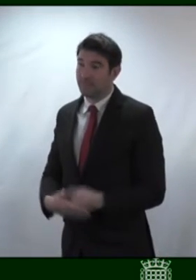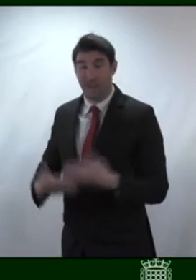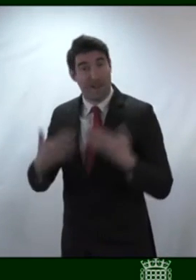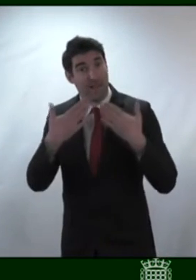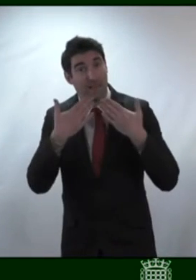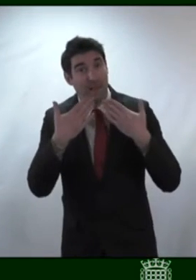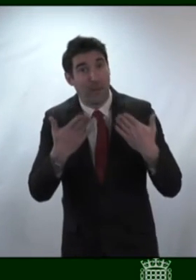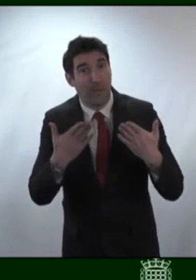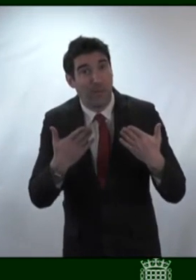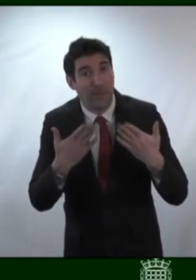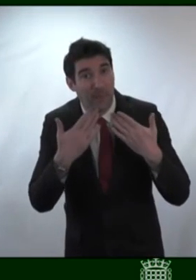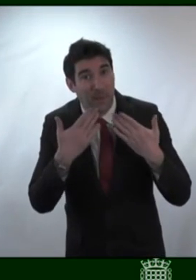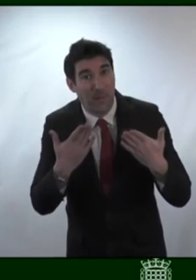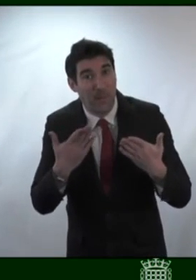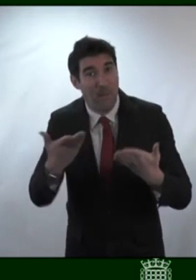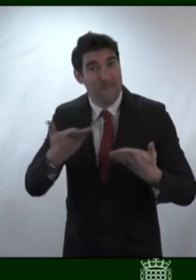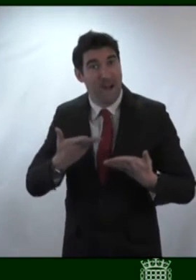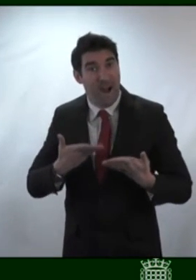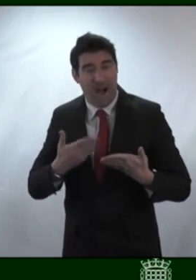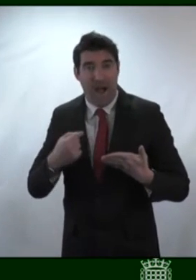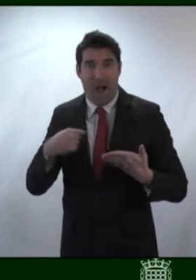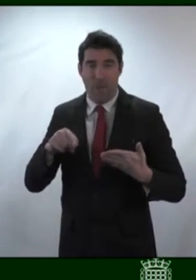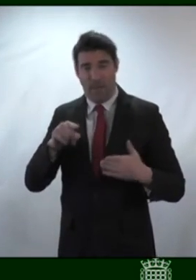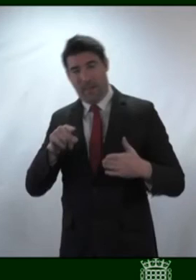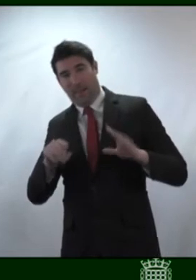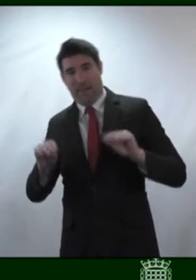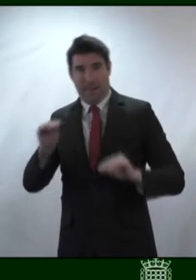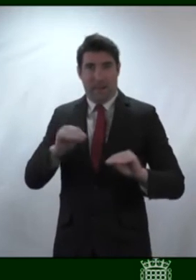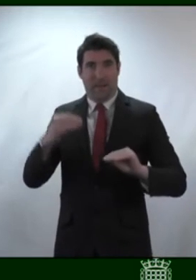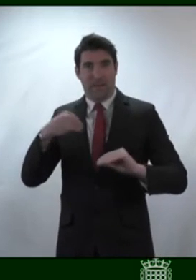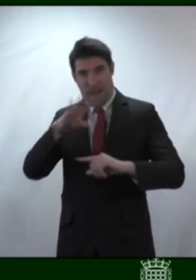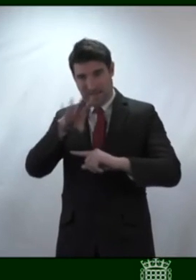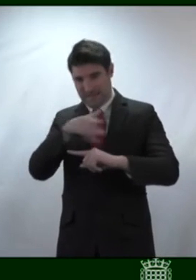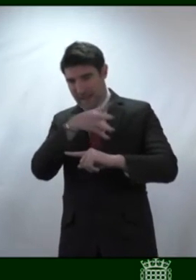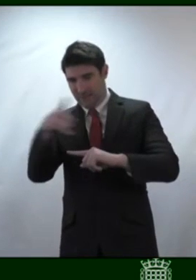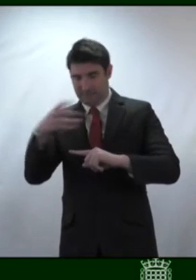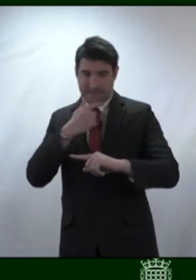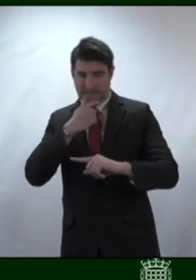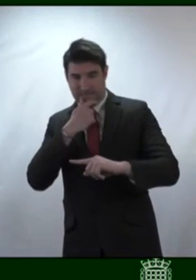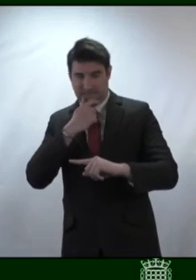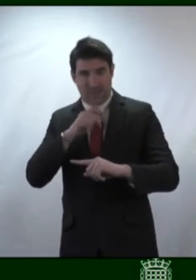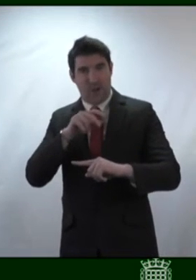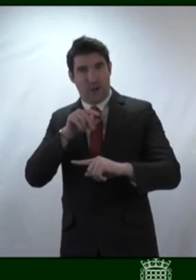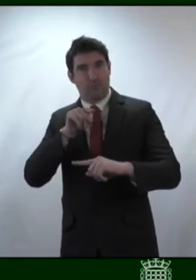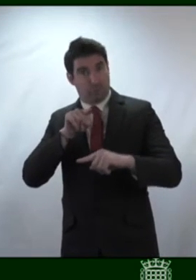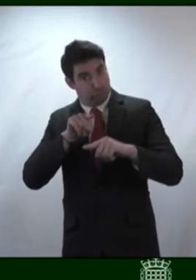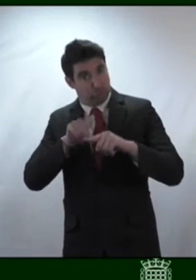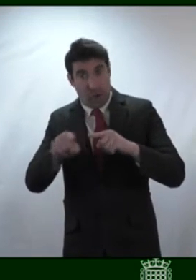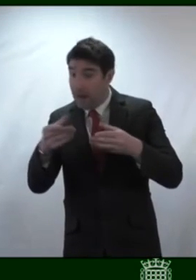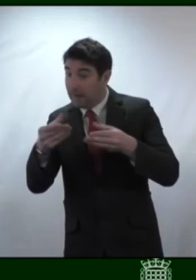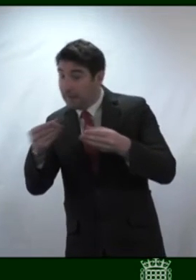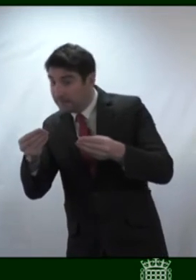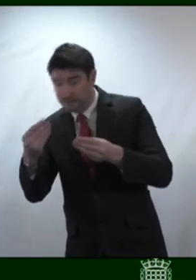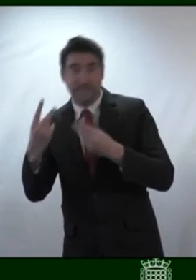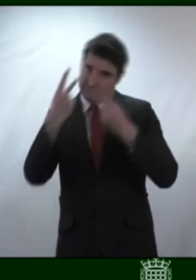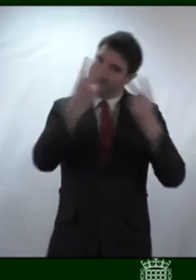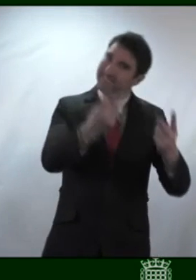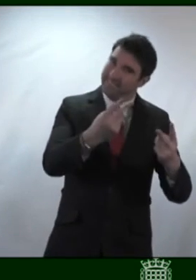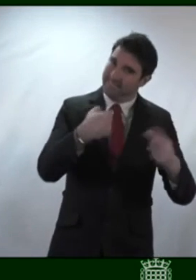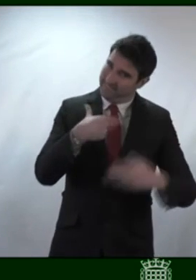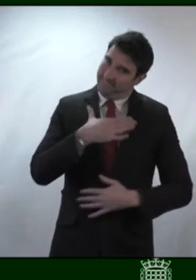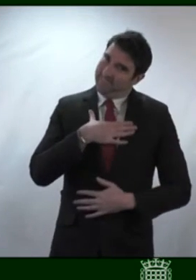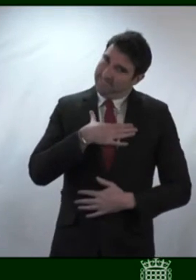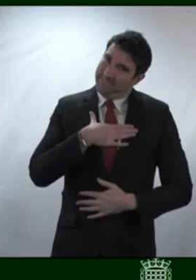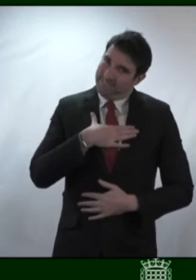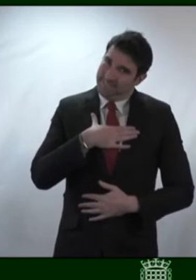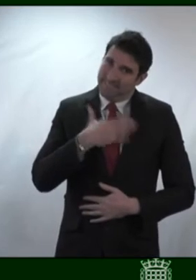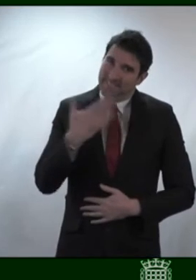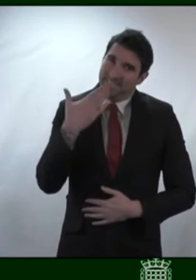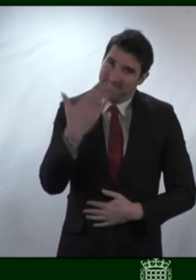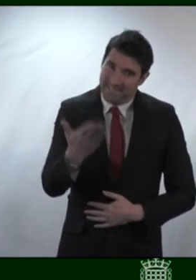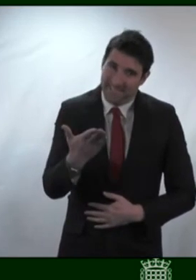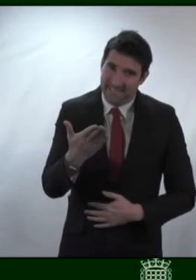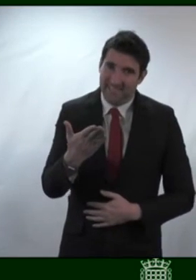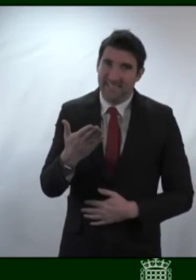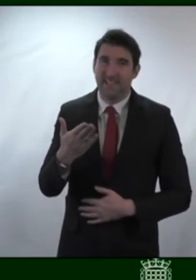to fit in his very kind invitation to inspect this sculpture. I admire Mr Gormley’s work greatly, by